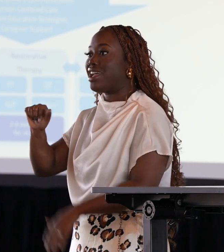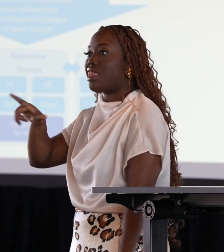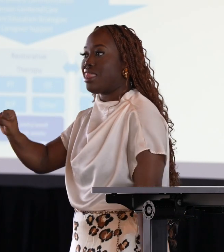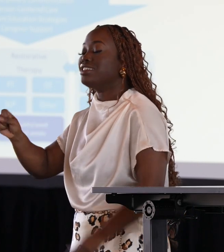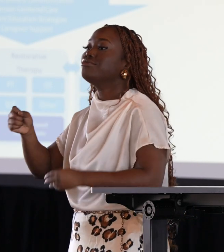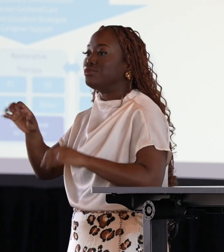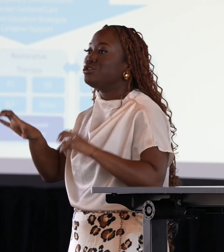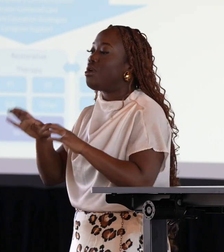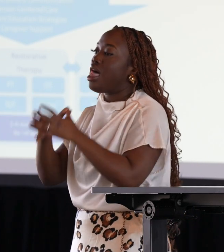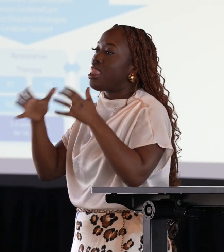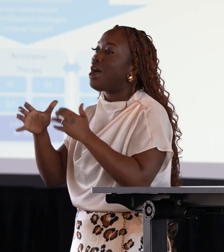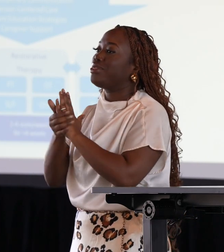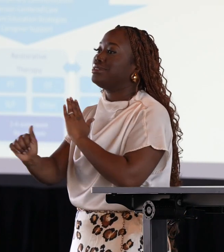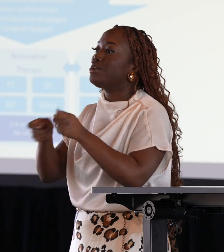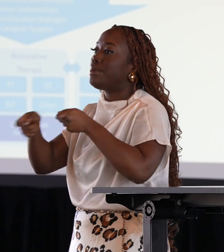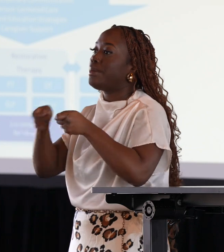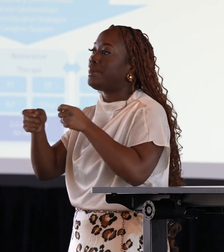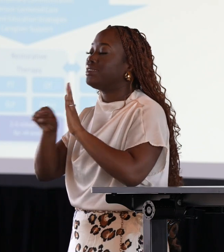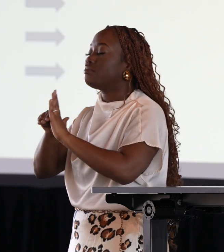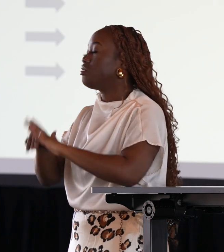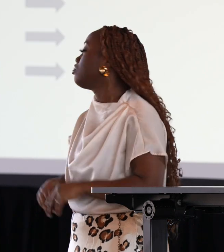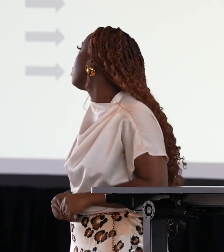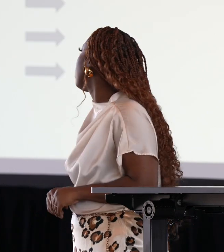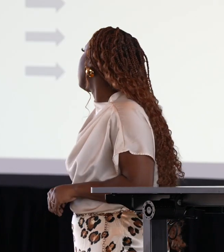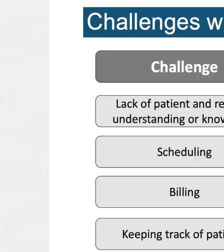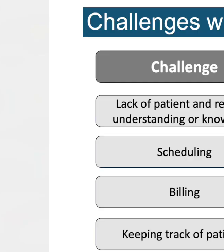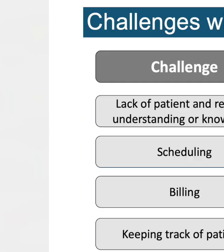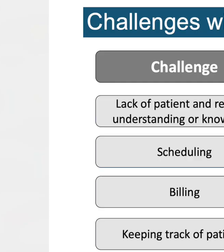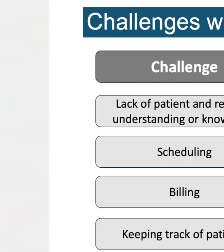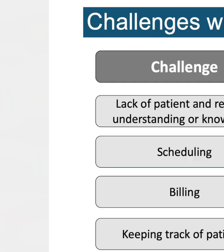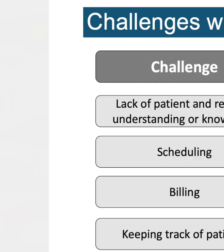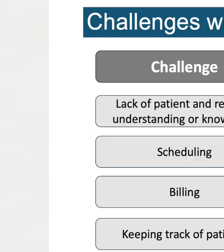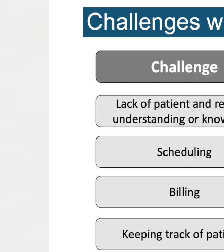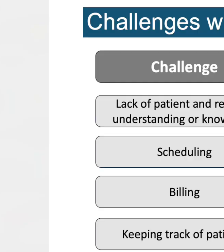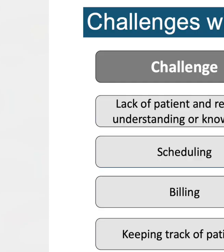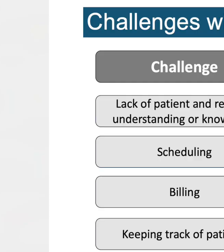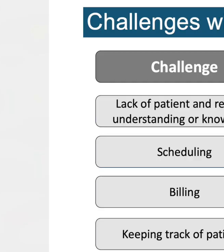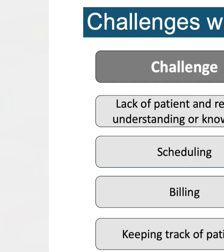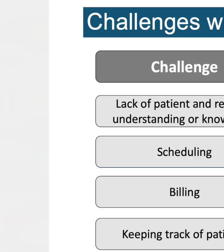that skilled maintenance model. All right, there are some